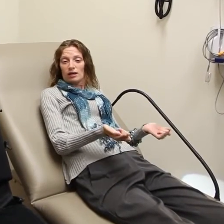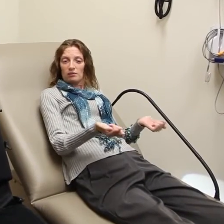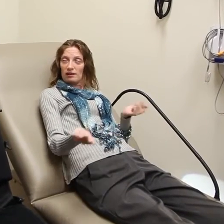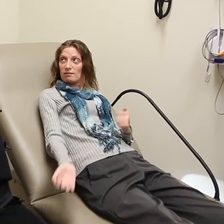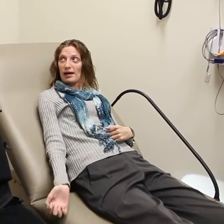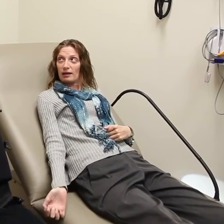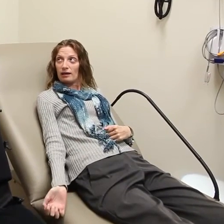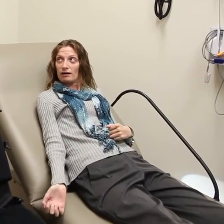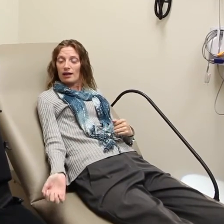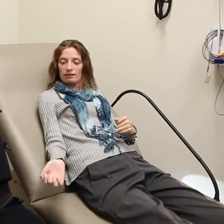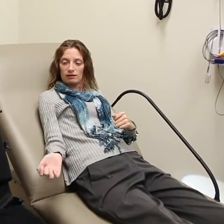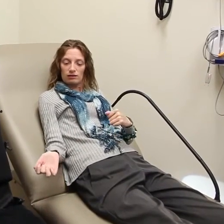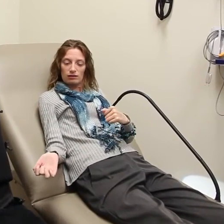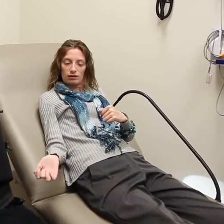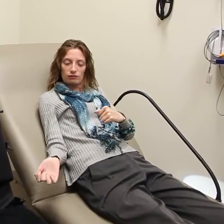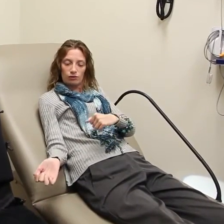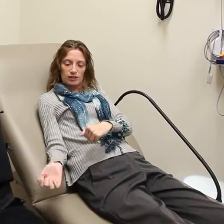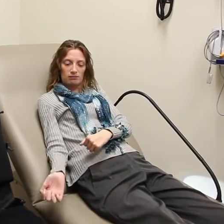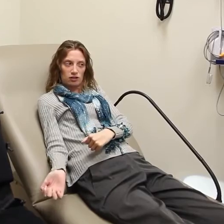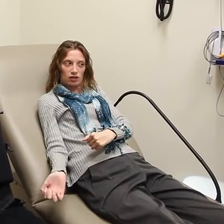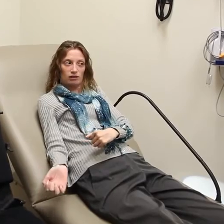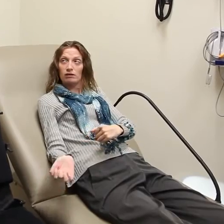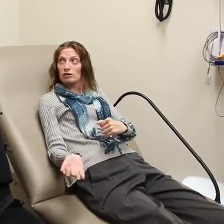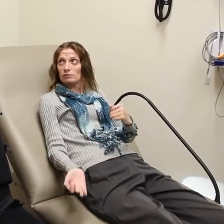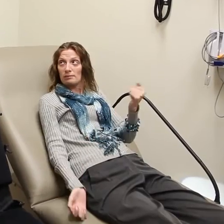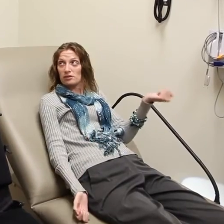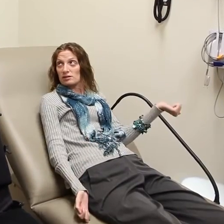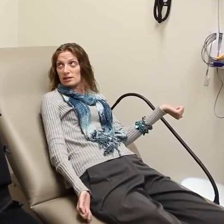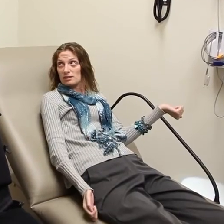can we leave the bag here and then if you would take my chair to my personal assistant